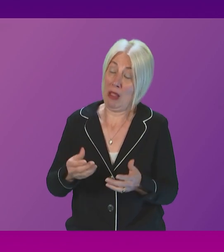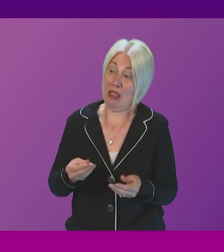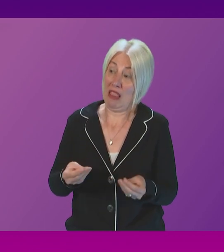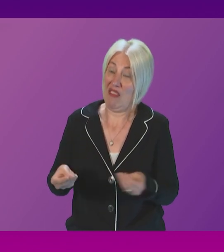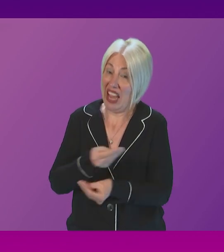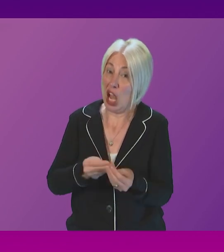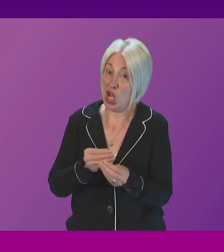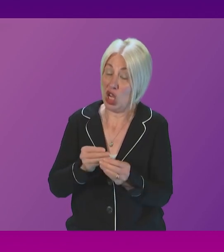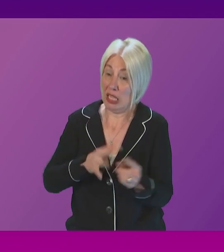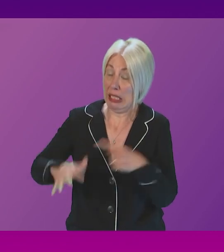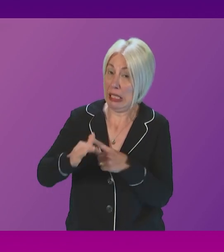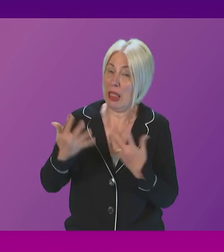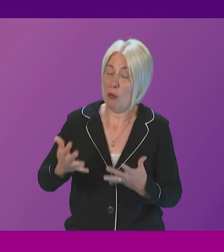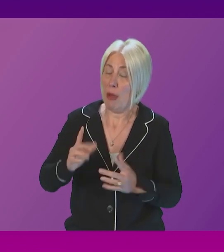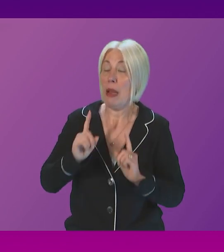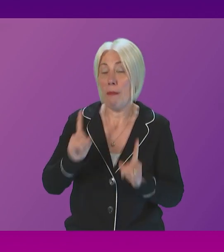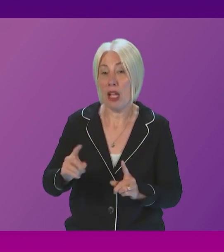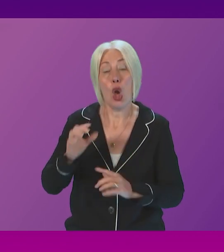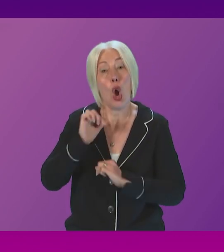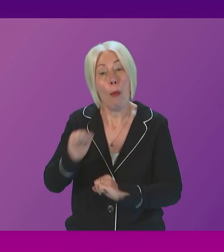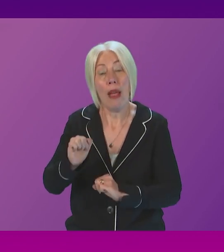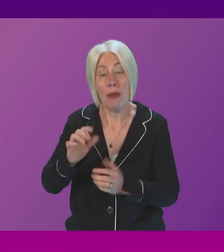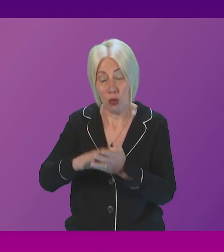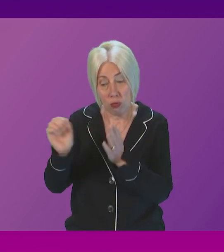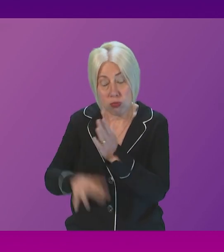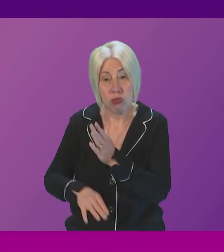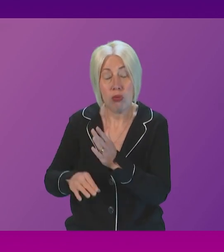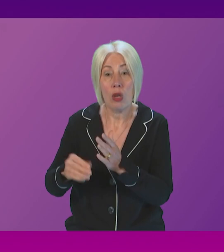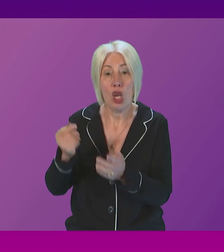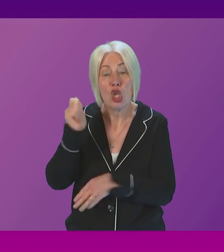Our commitment to removing charges for all non-residential social care